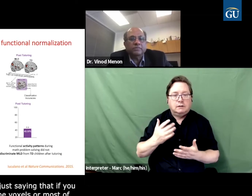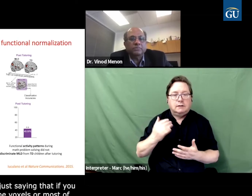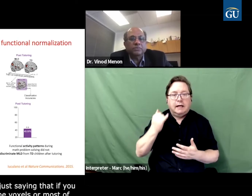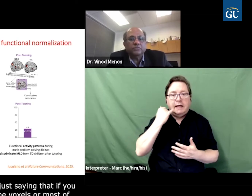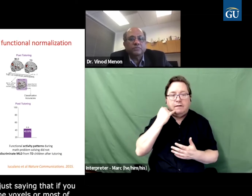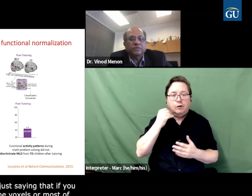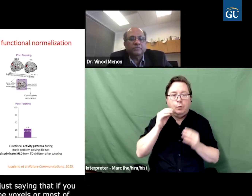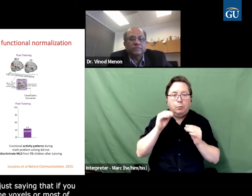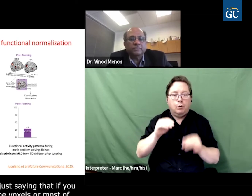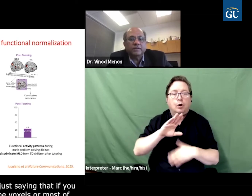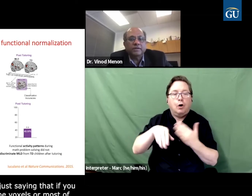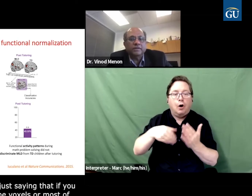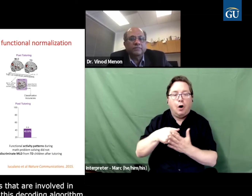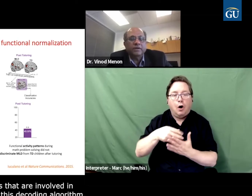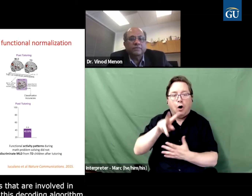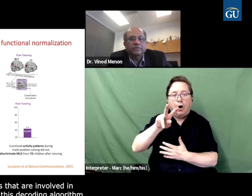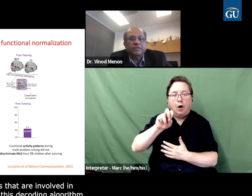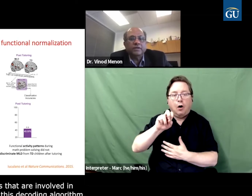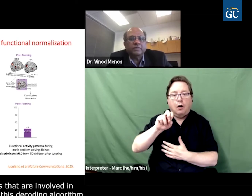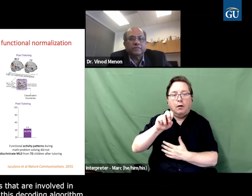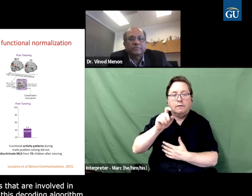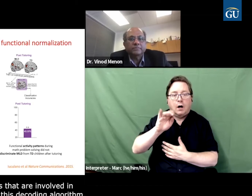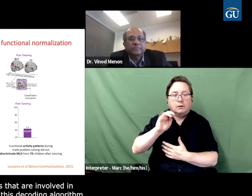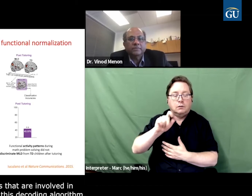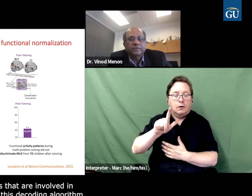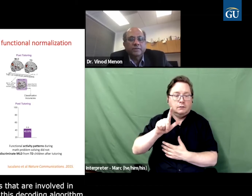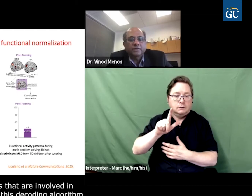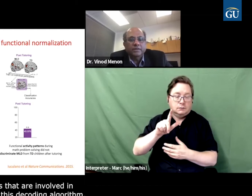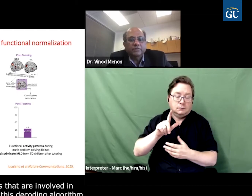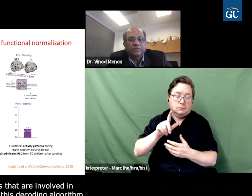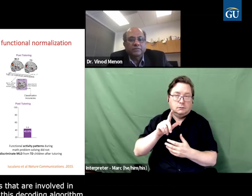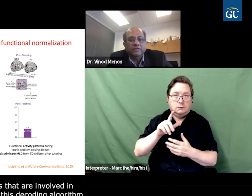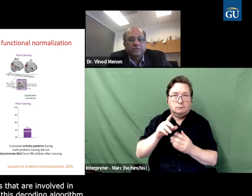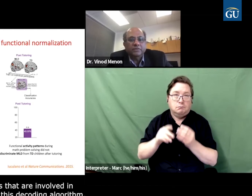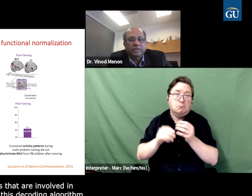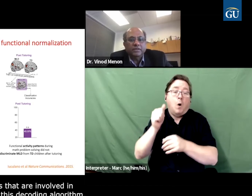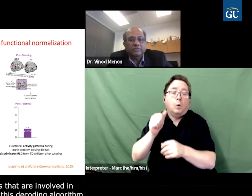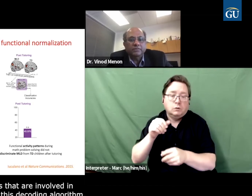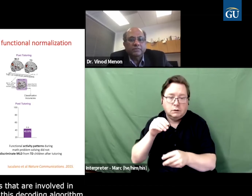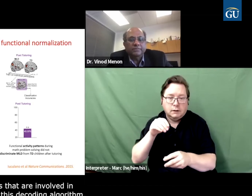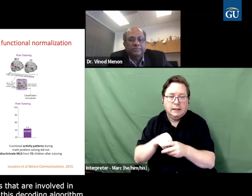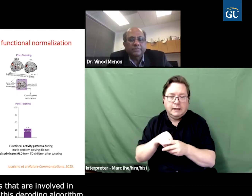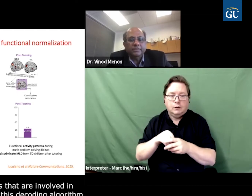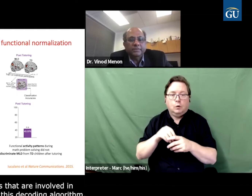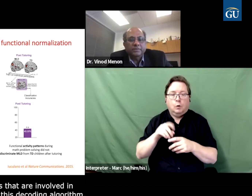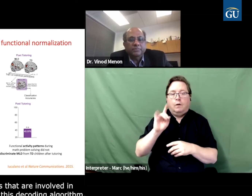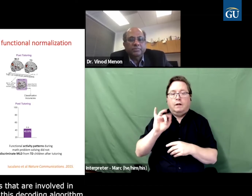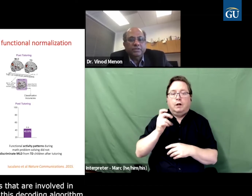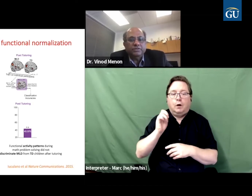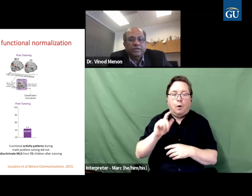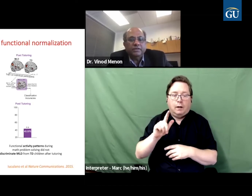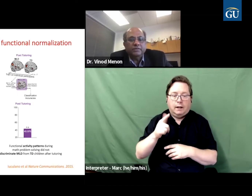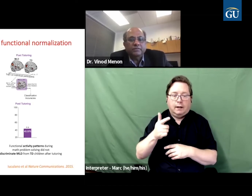all the voxels or most of the voxels that are involved in the task